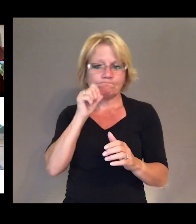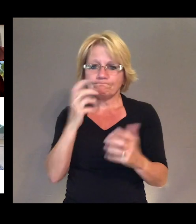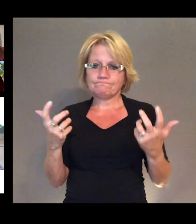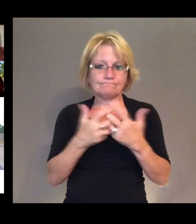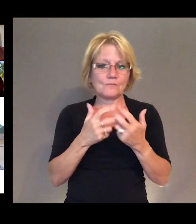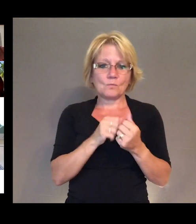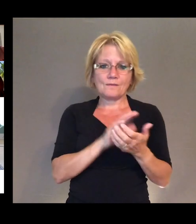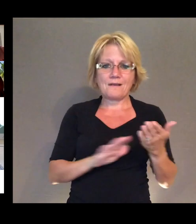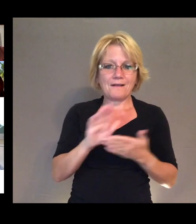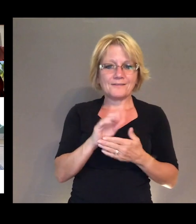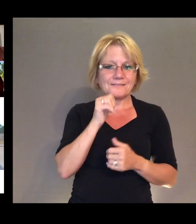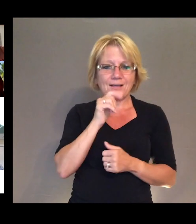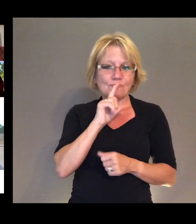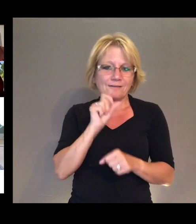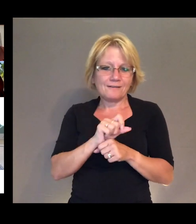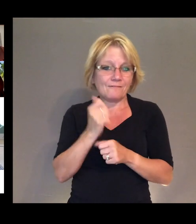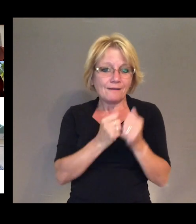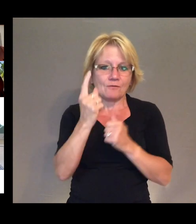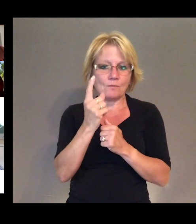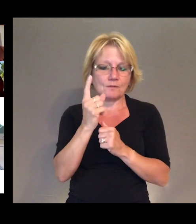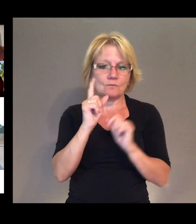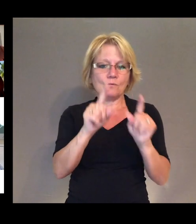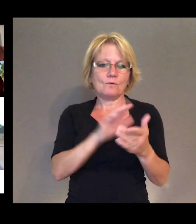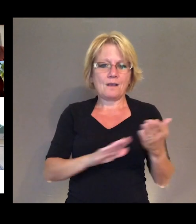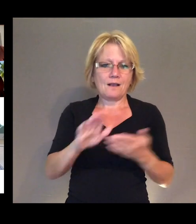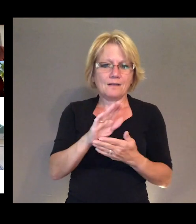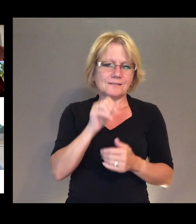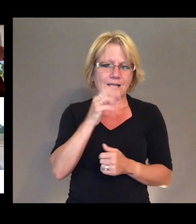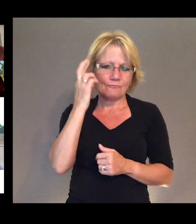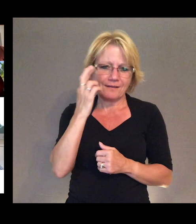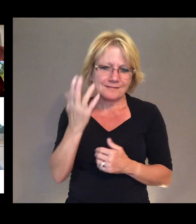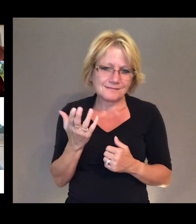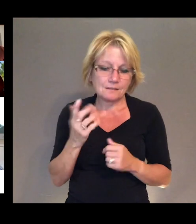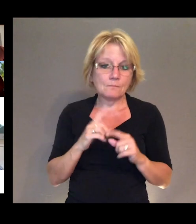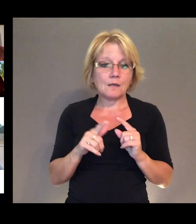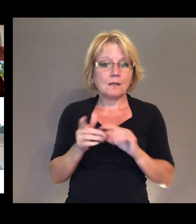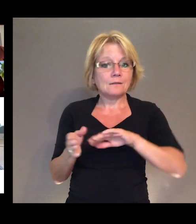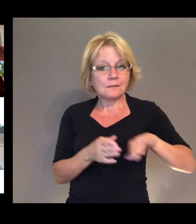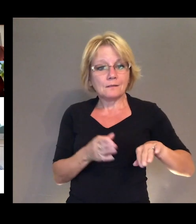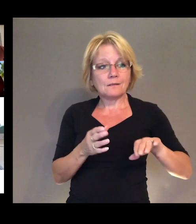that's not realistic for everyone to go to college, but can we provide resources for our students